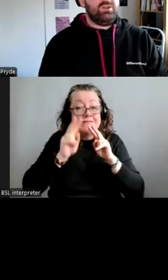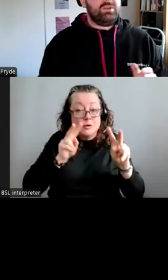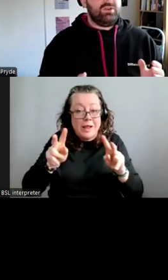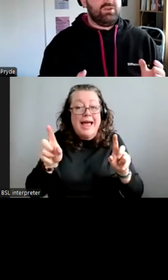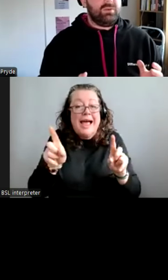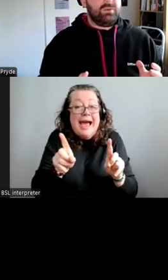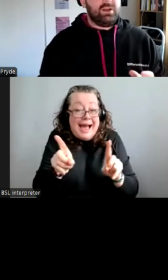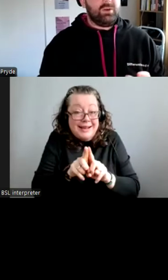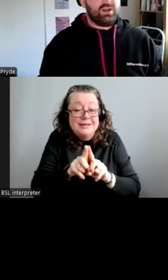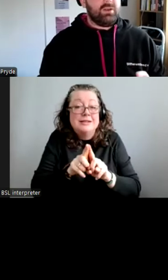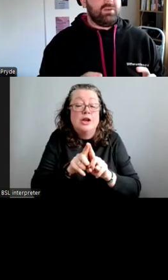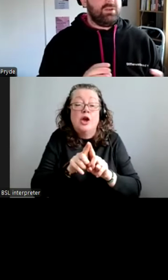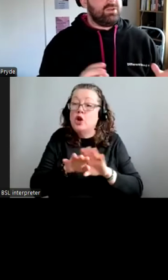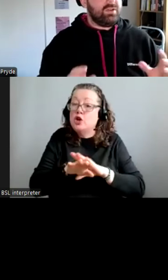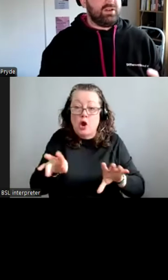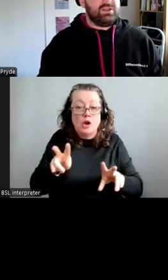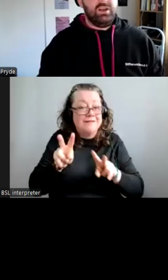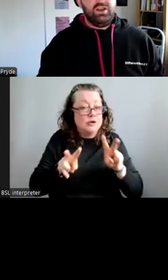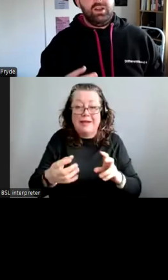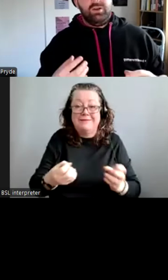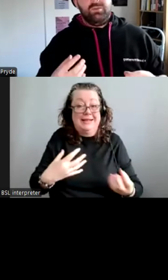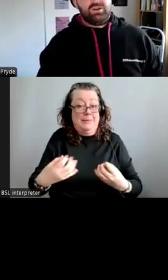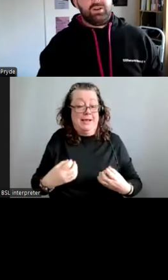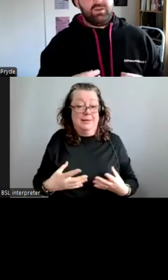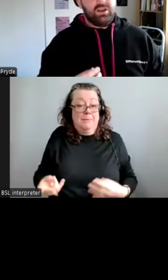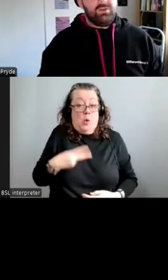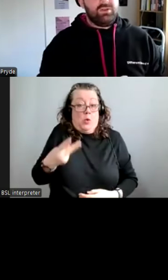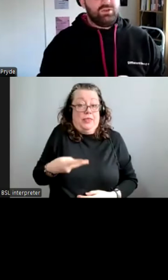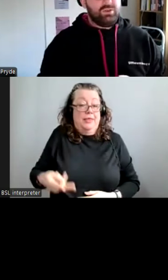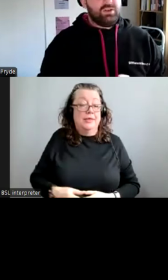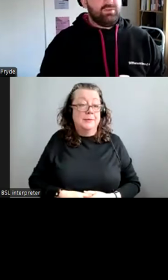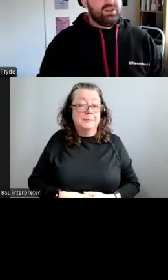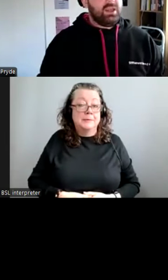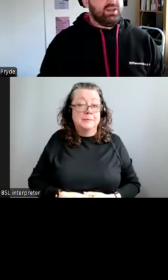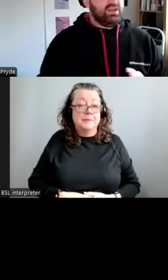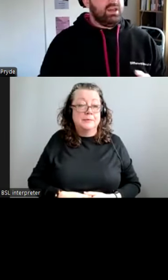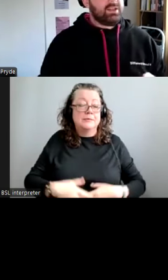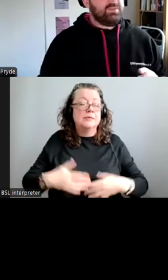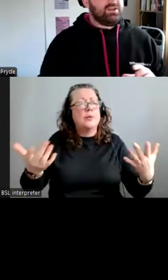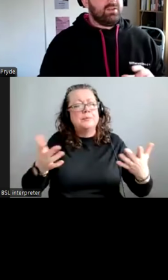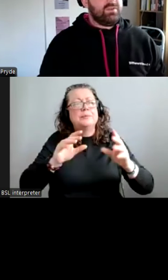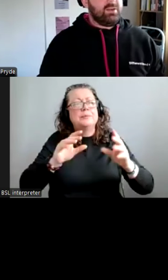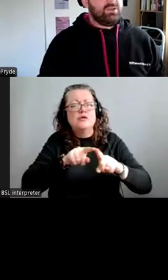When you work out user journeys, work out how you would communicate key aspects of that,